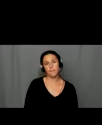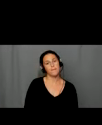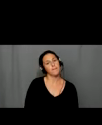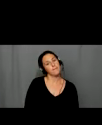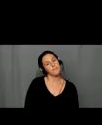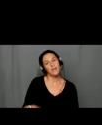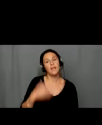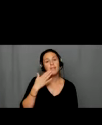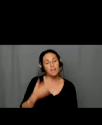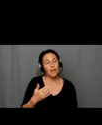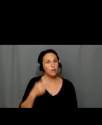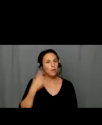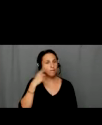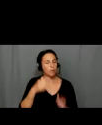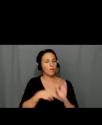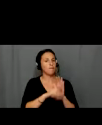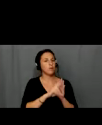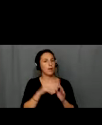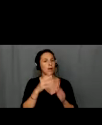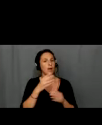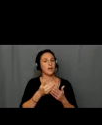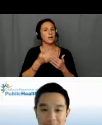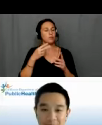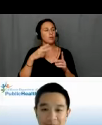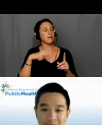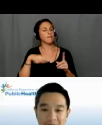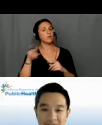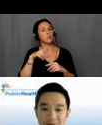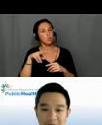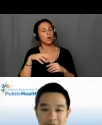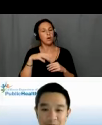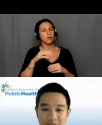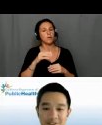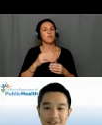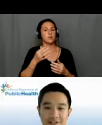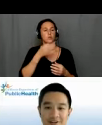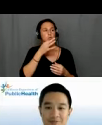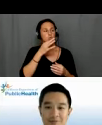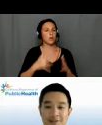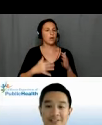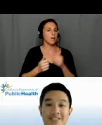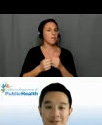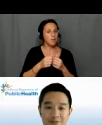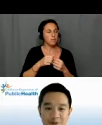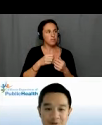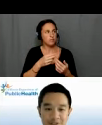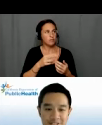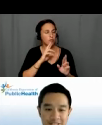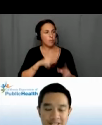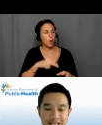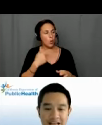preview of the climate resolve upcoming report, so we look forward to the release of the full version